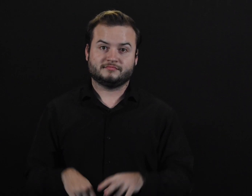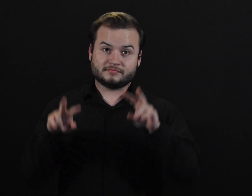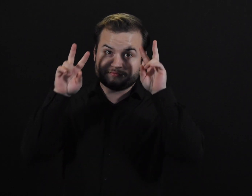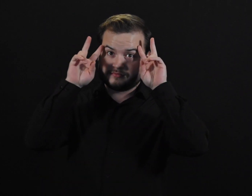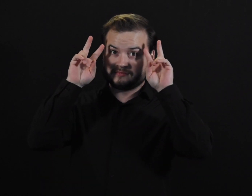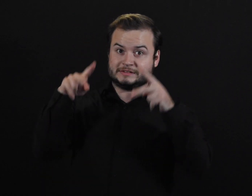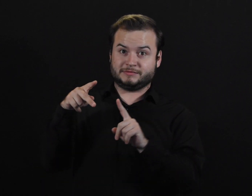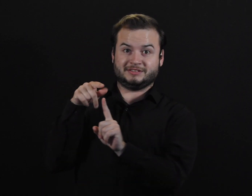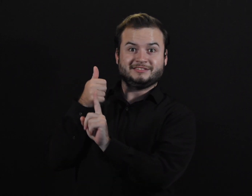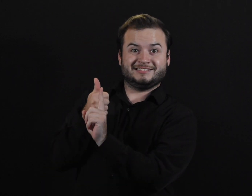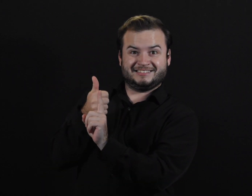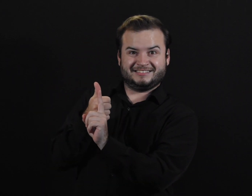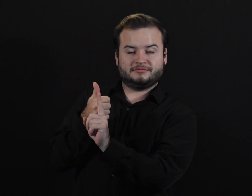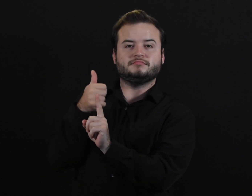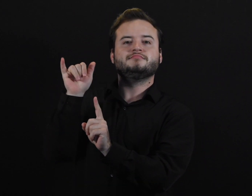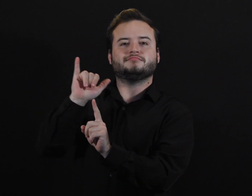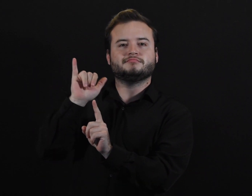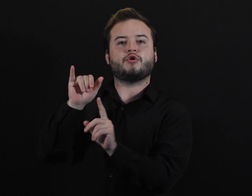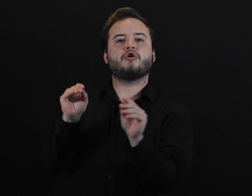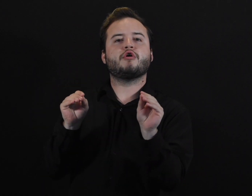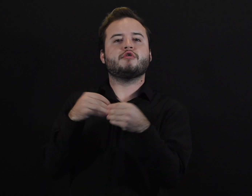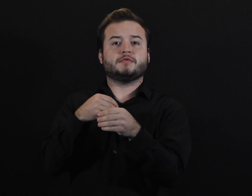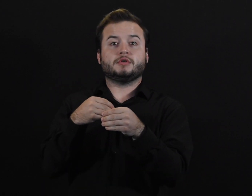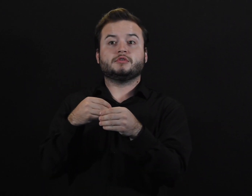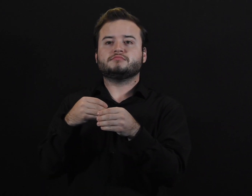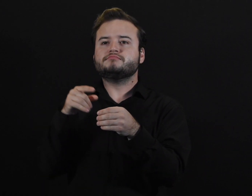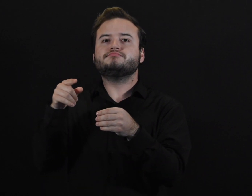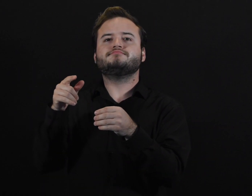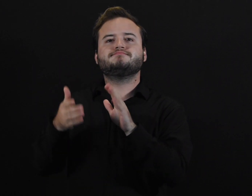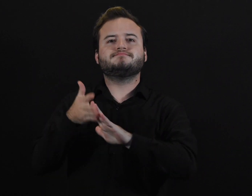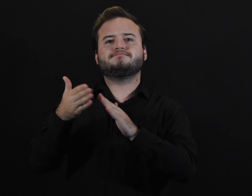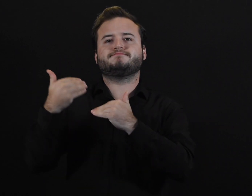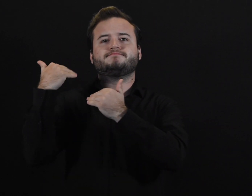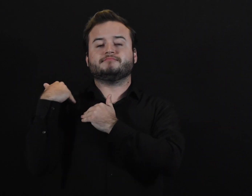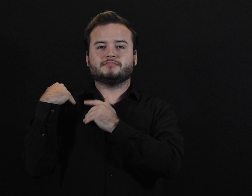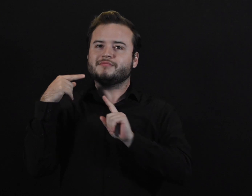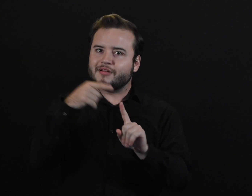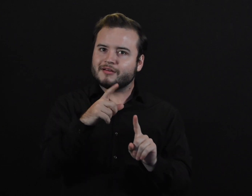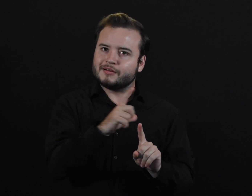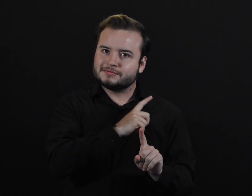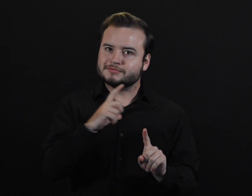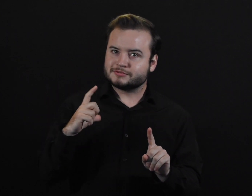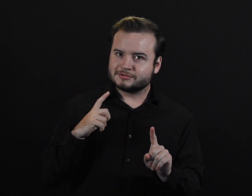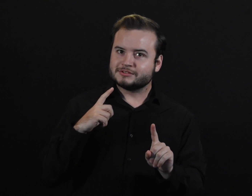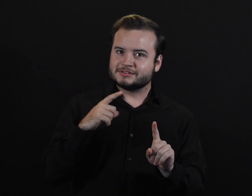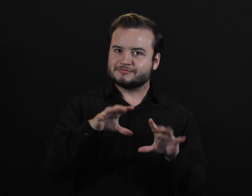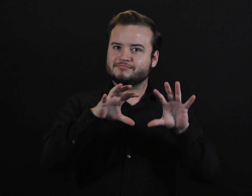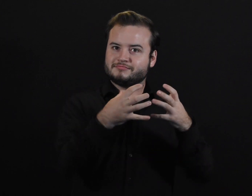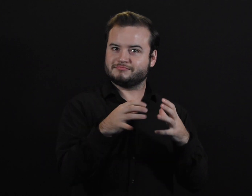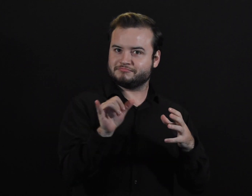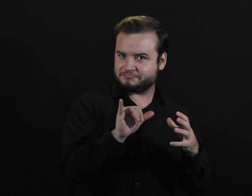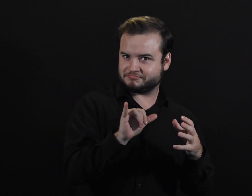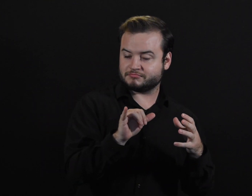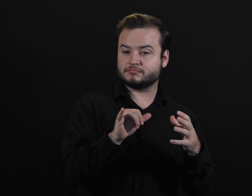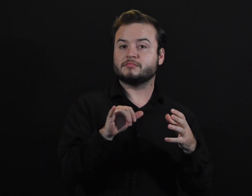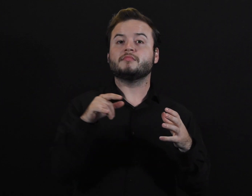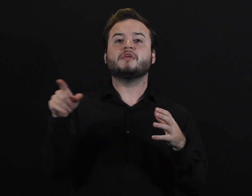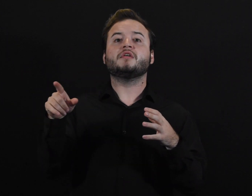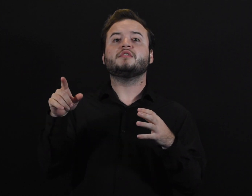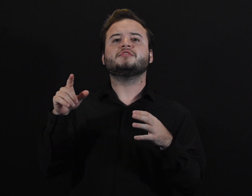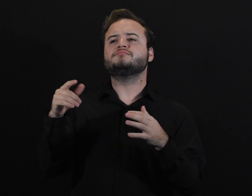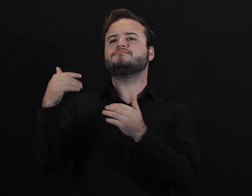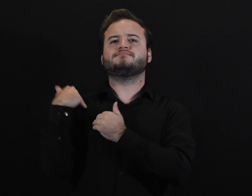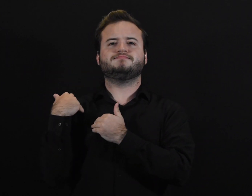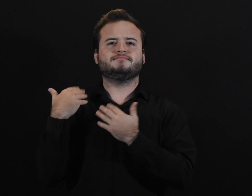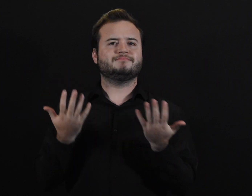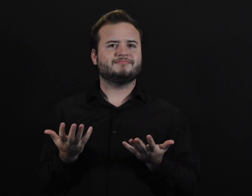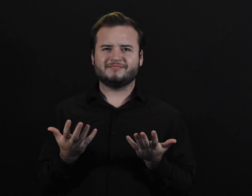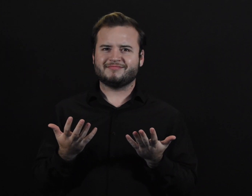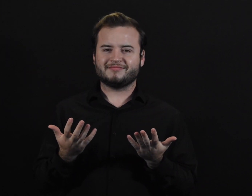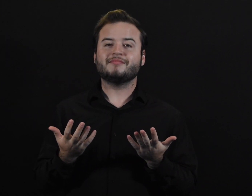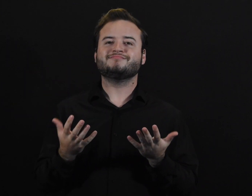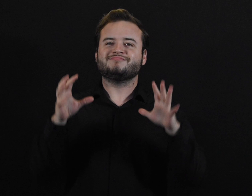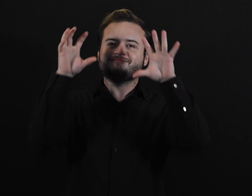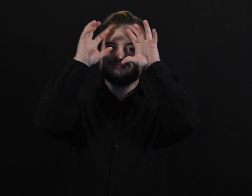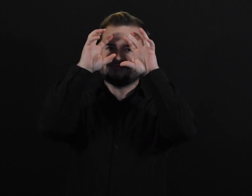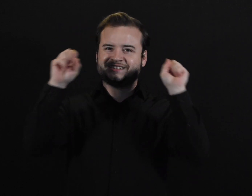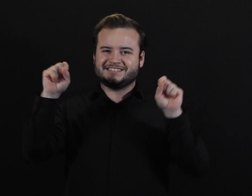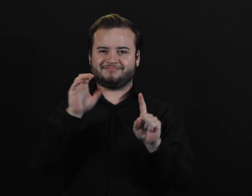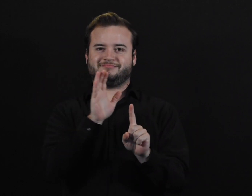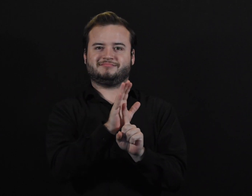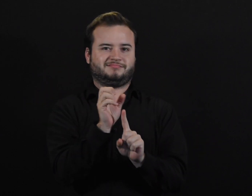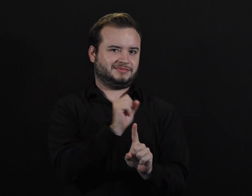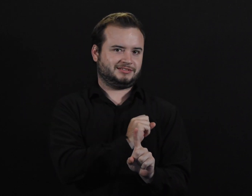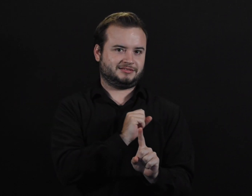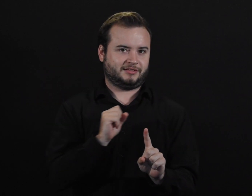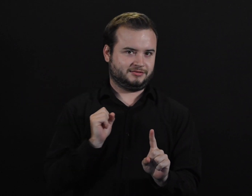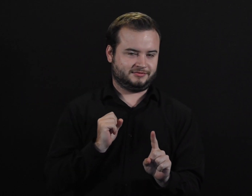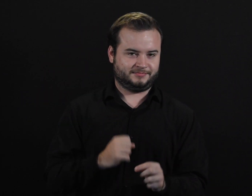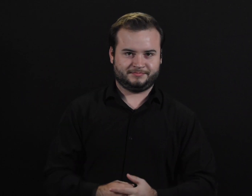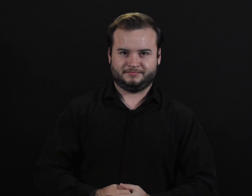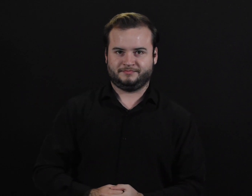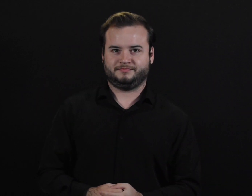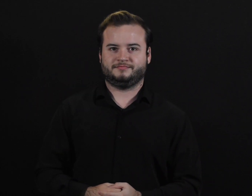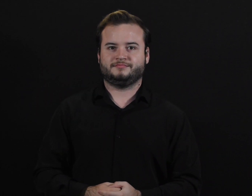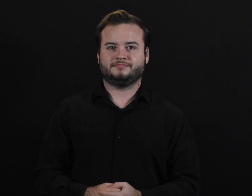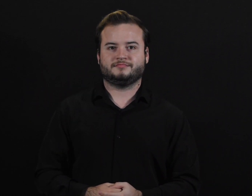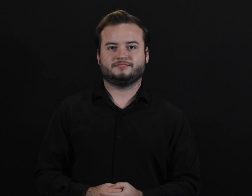The Vice President is also an officer in the legislative branch, as president of the Senate.